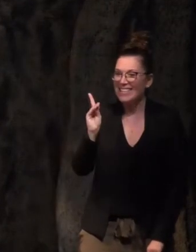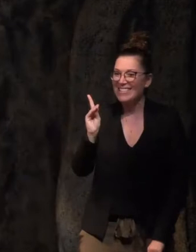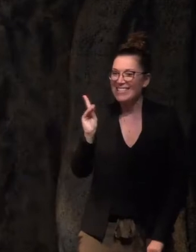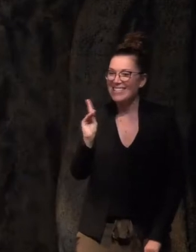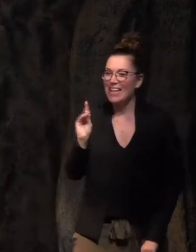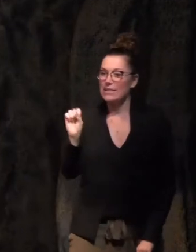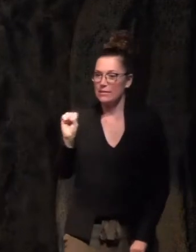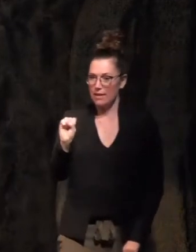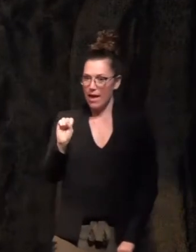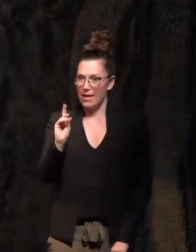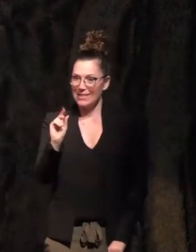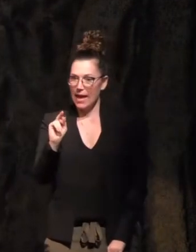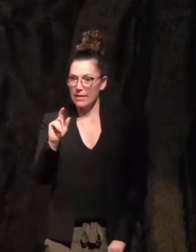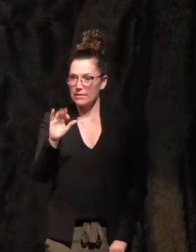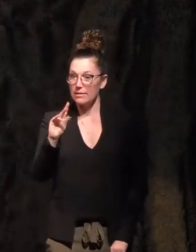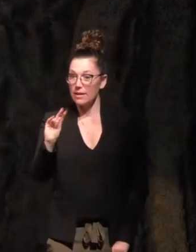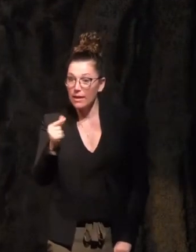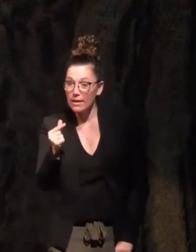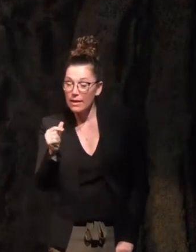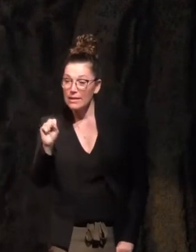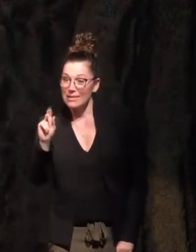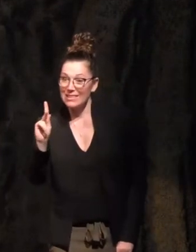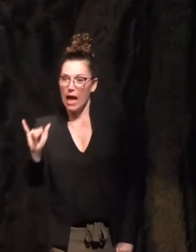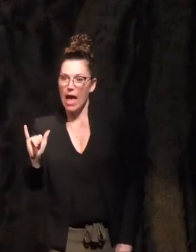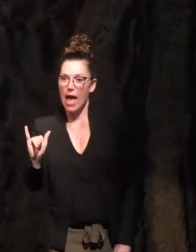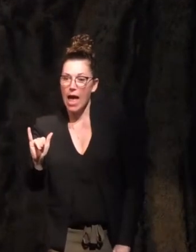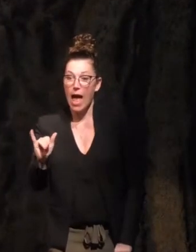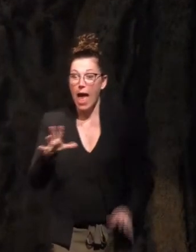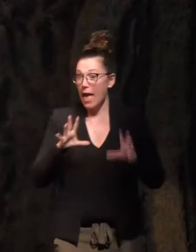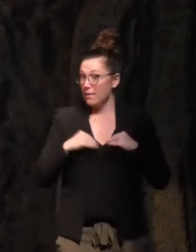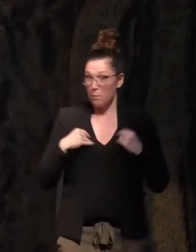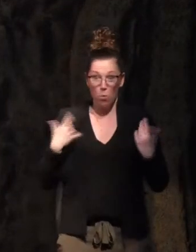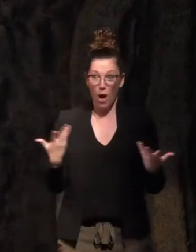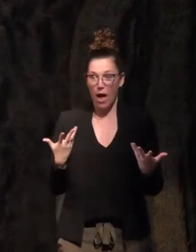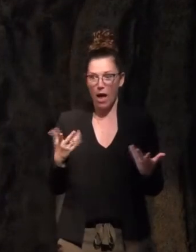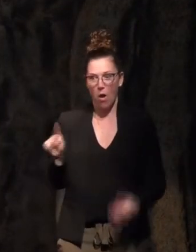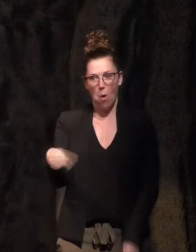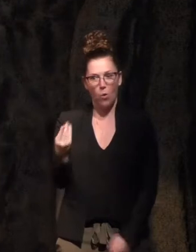That's not debit, that's not tap, that's not app, that's cash,